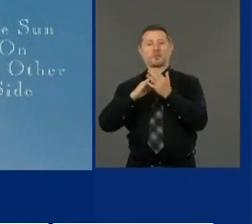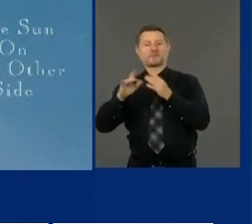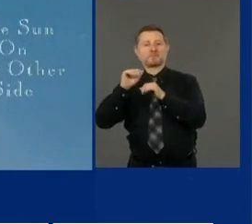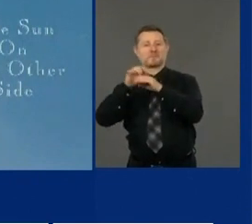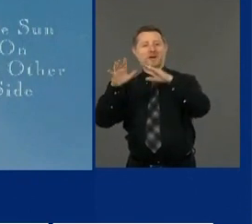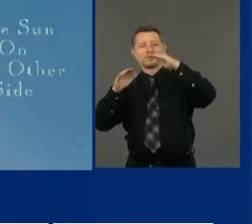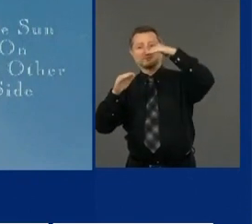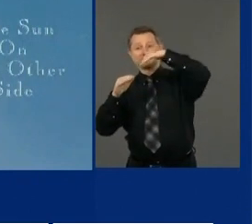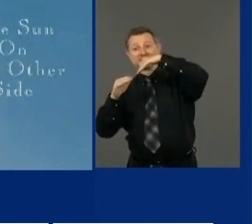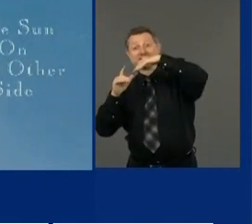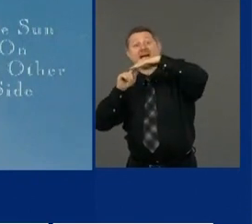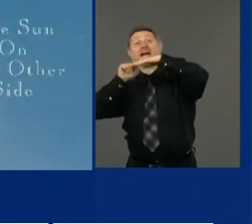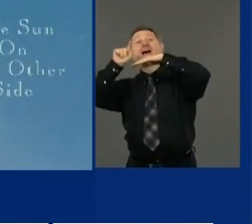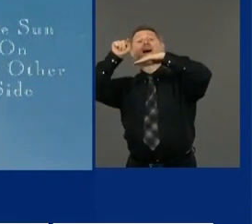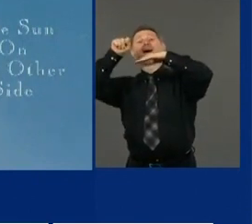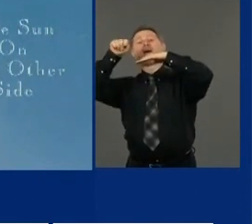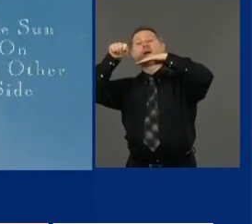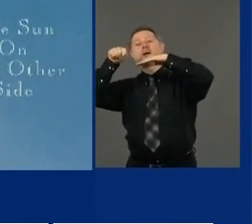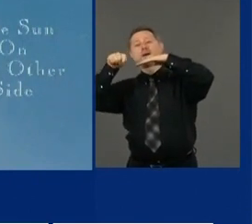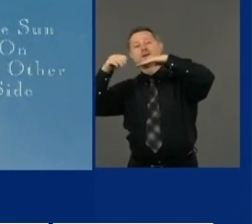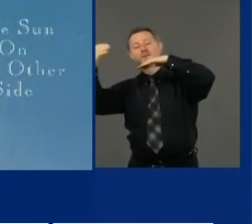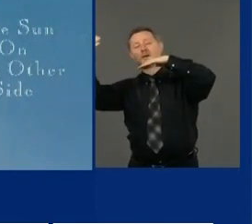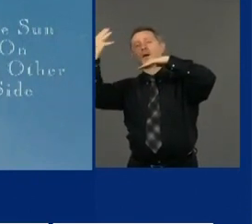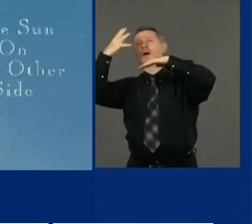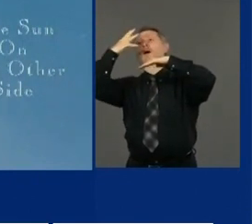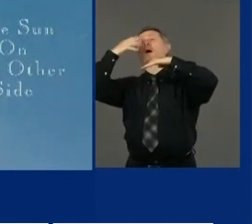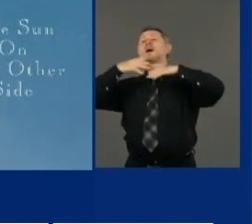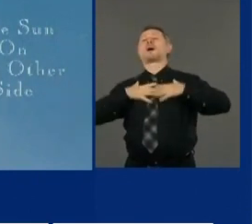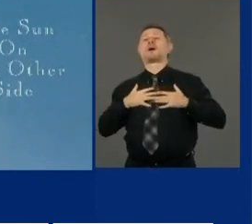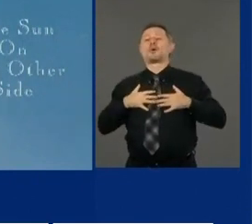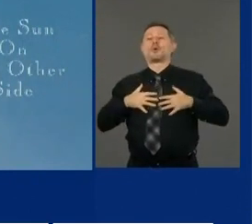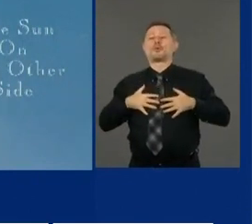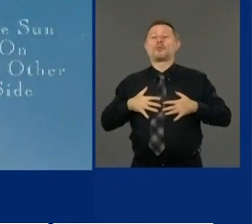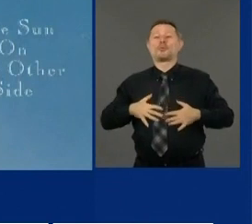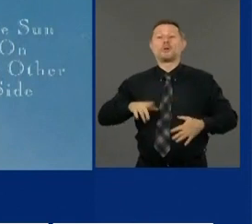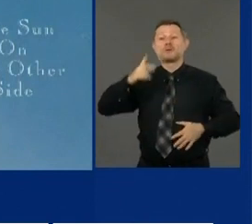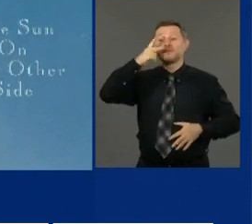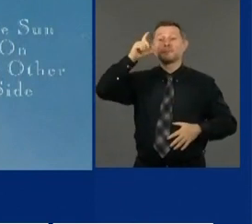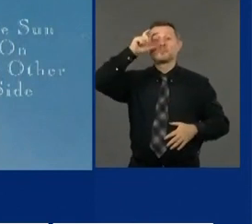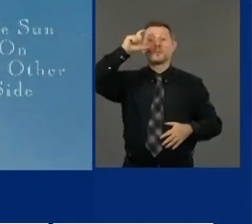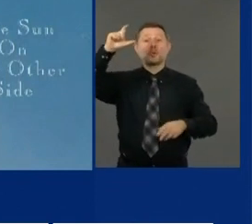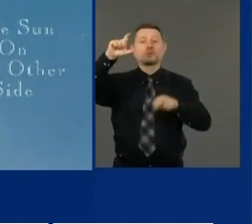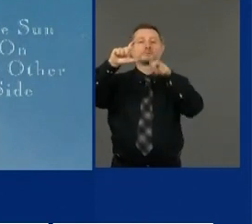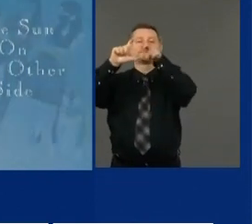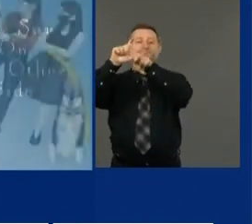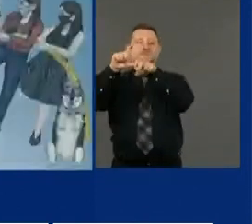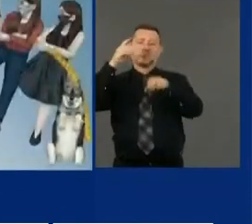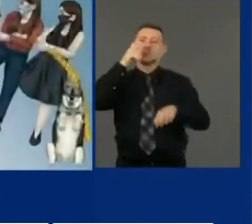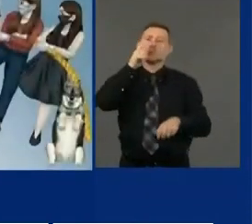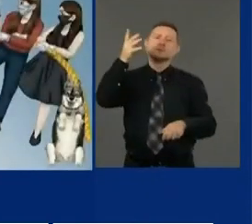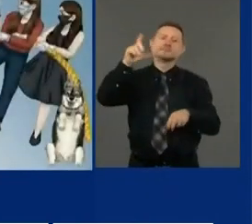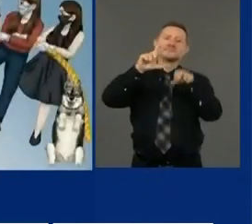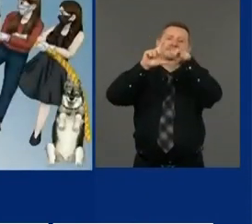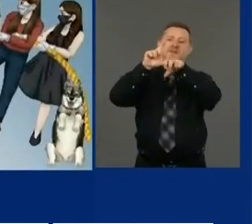MASK, SOCIAL DISTANCING. THE SUN IS ON THE OTHER SIDE OF